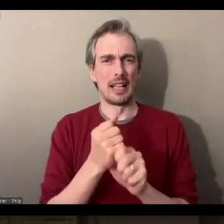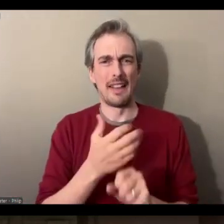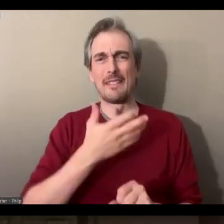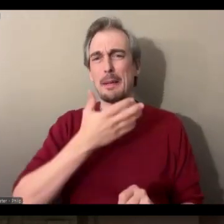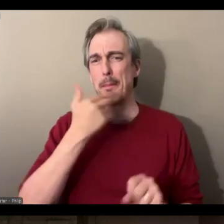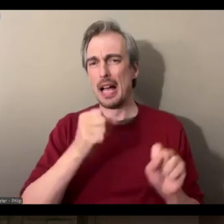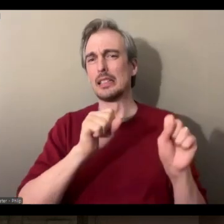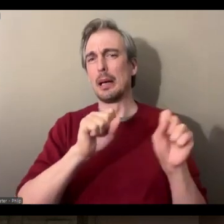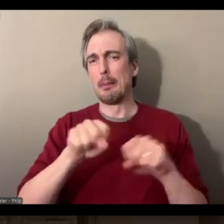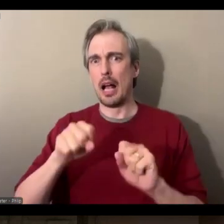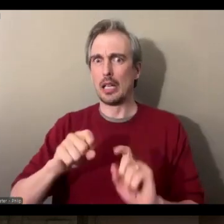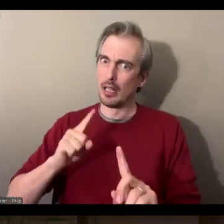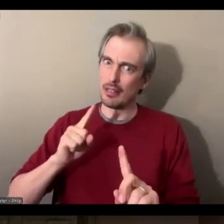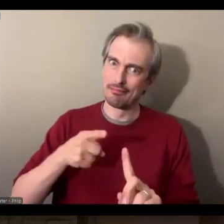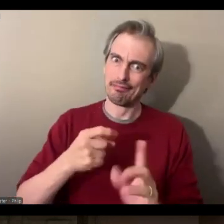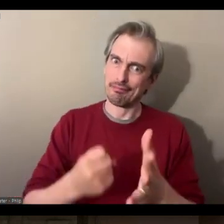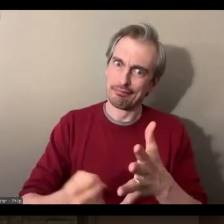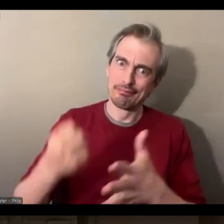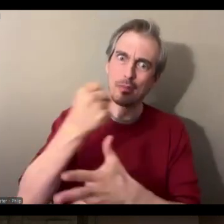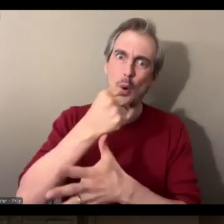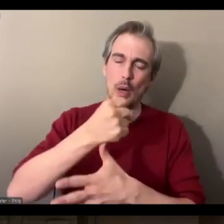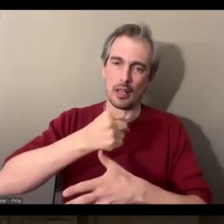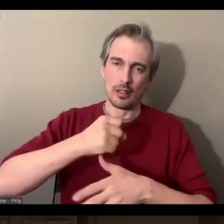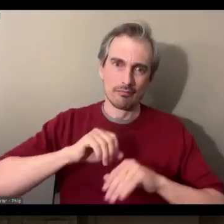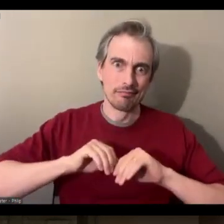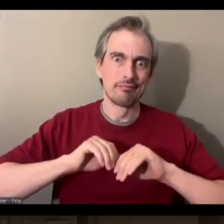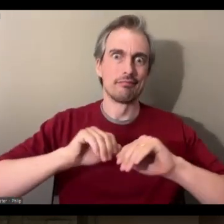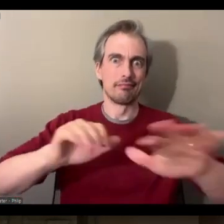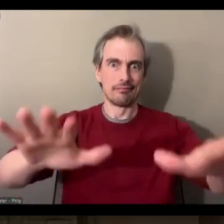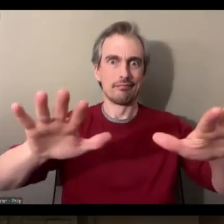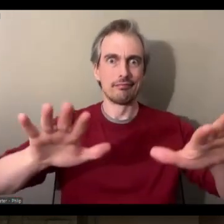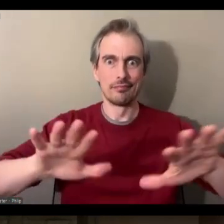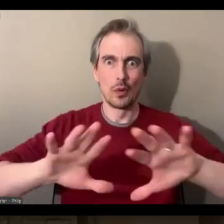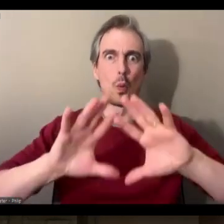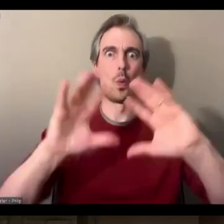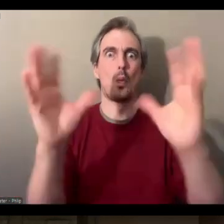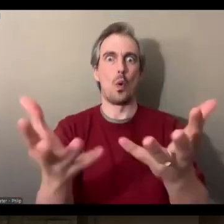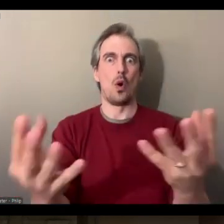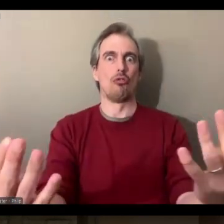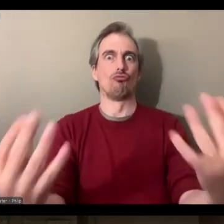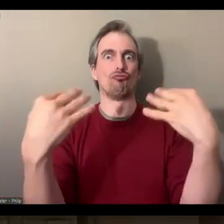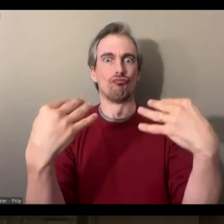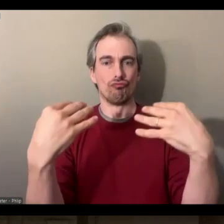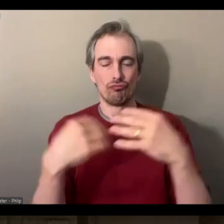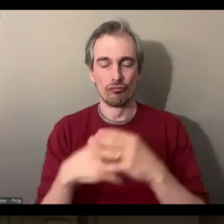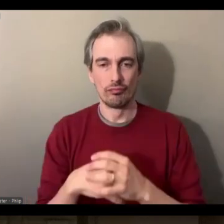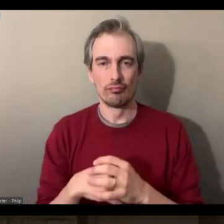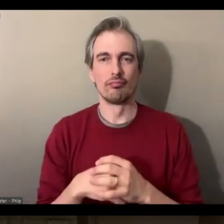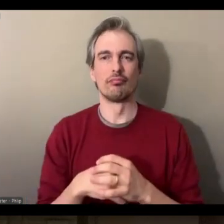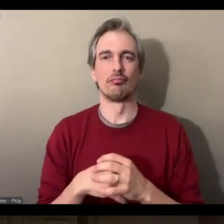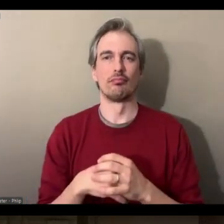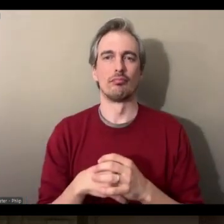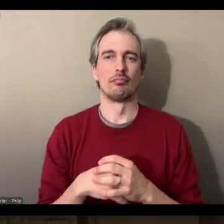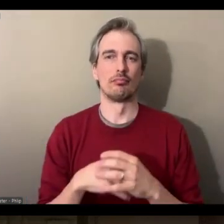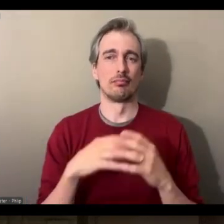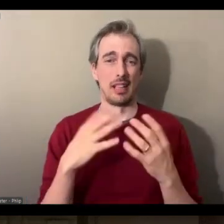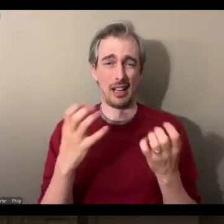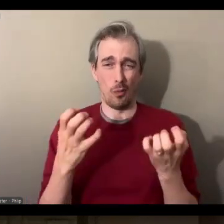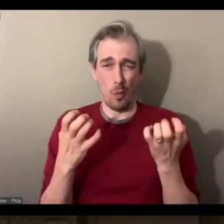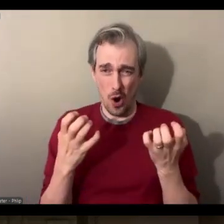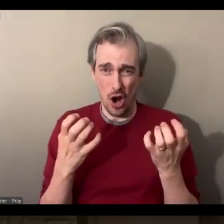preparing a website to show to folks after 20 years, effectively, of preparation, of a new